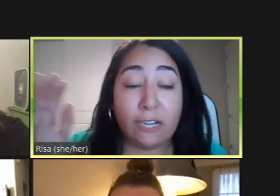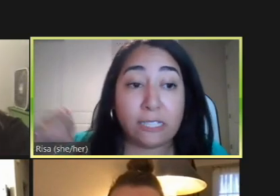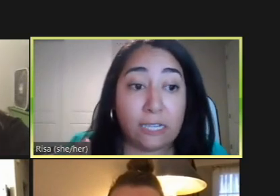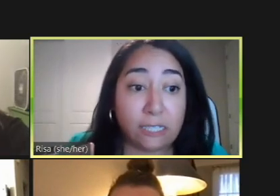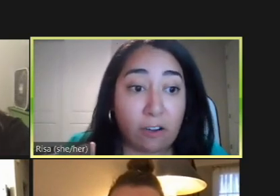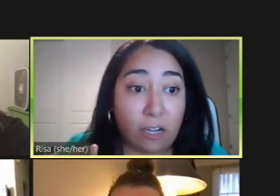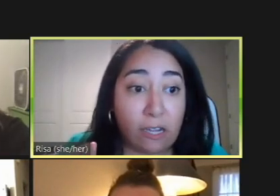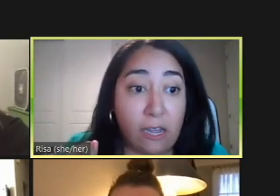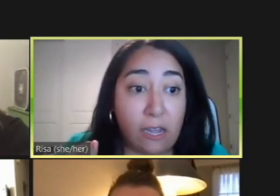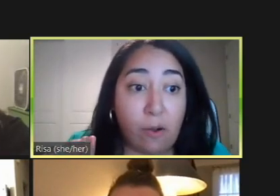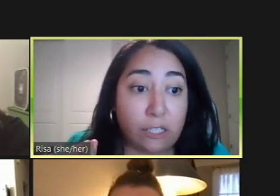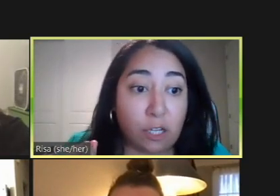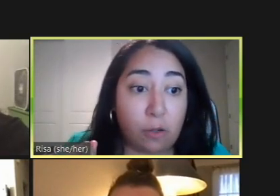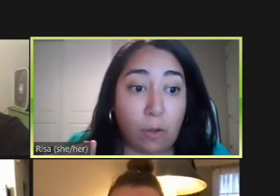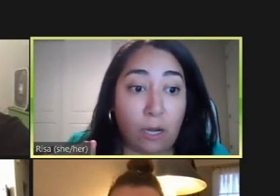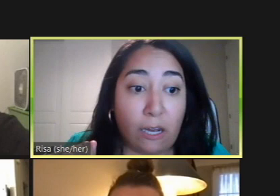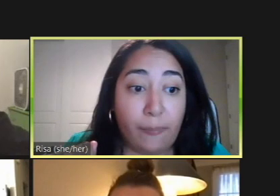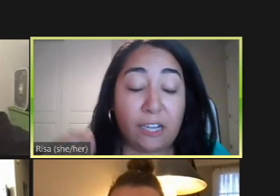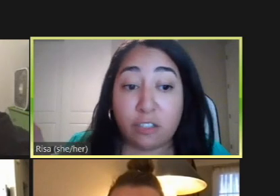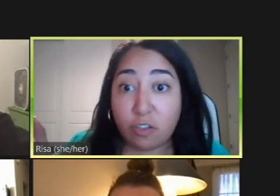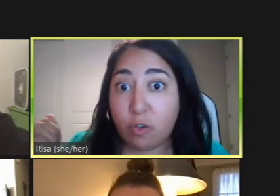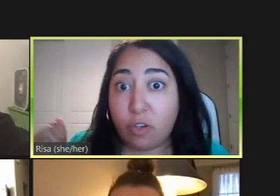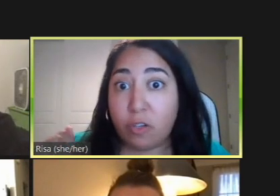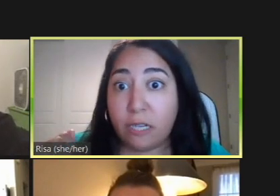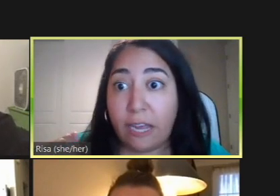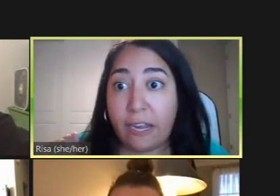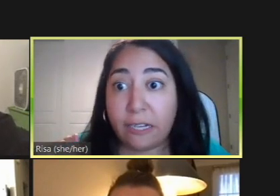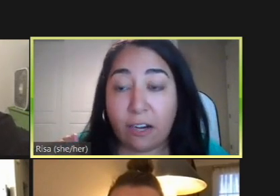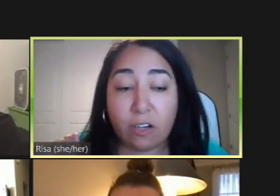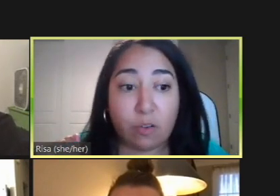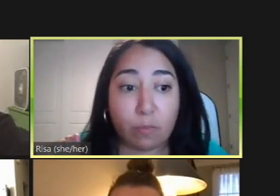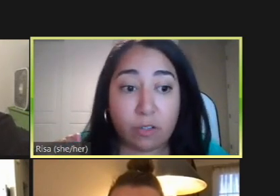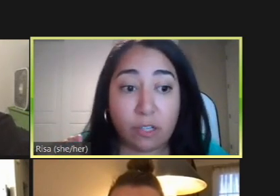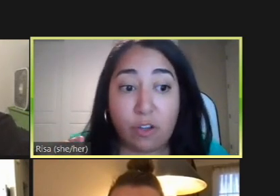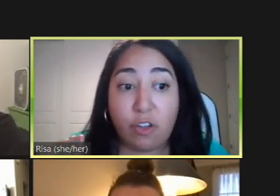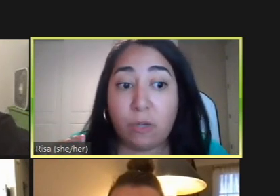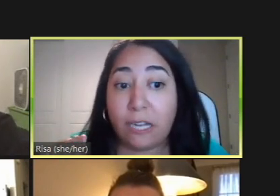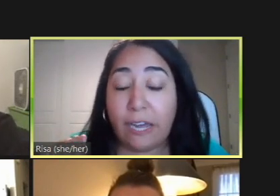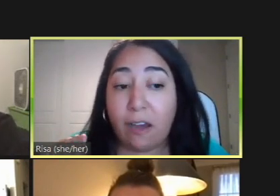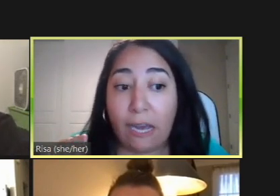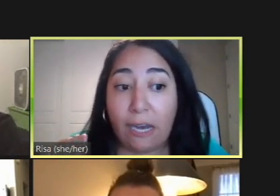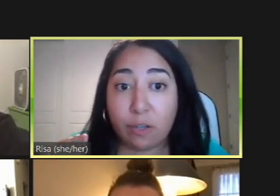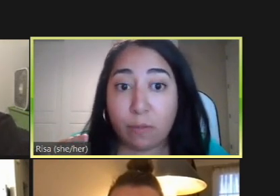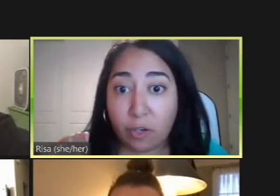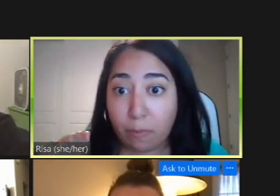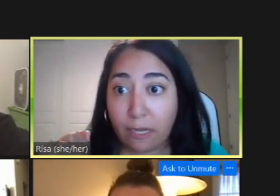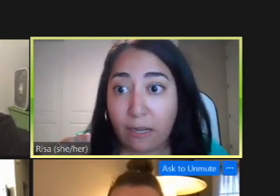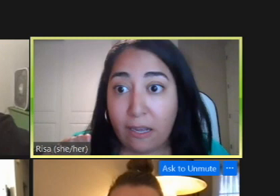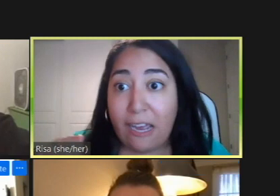So let's say Sarah wants to introduce a new ASL interpreter. You would say 'Allow to Multi-Pin'